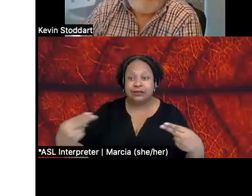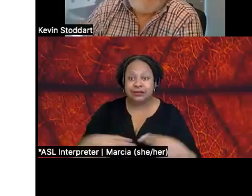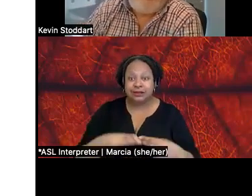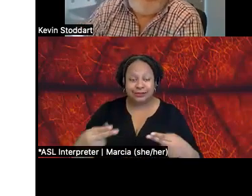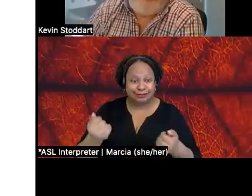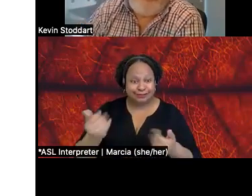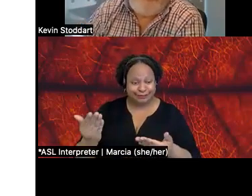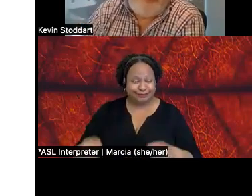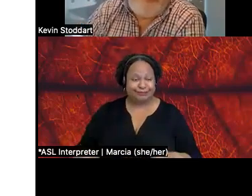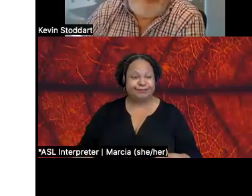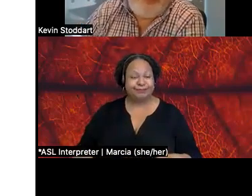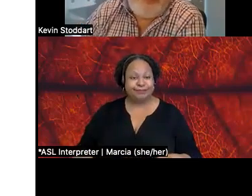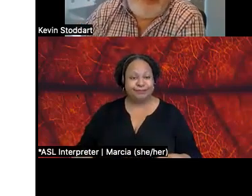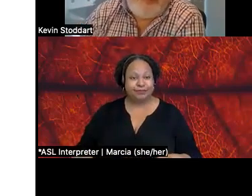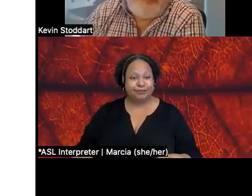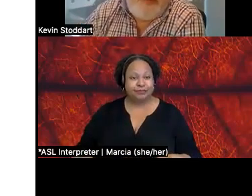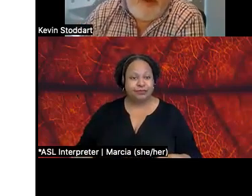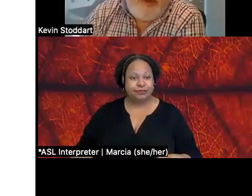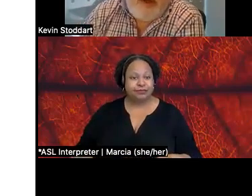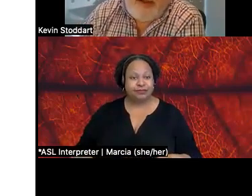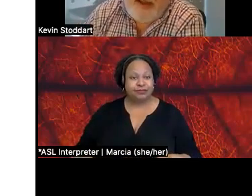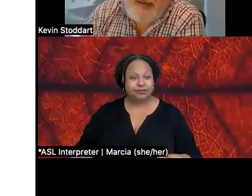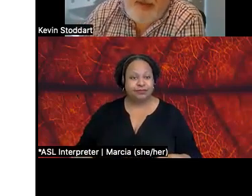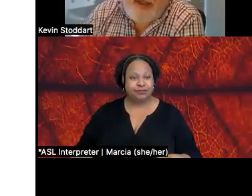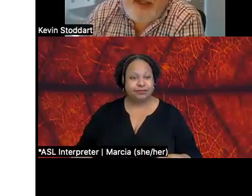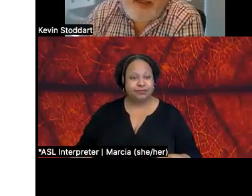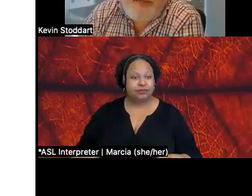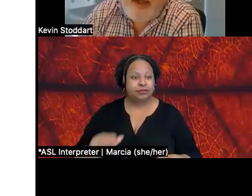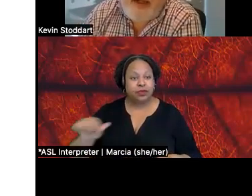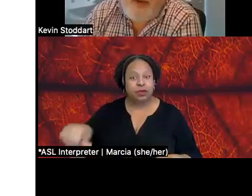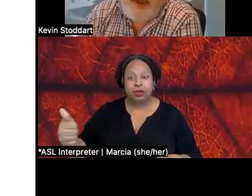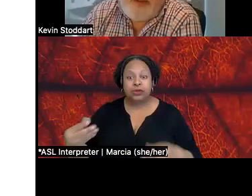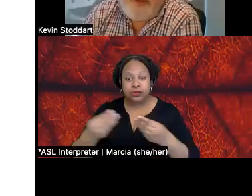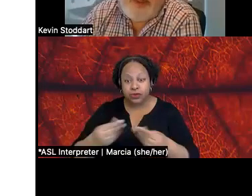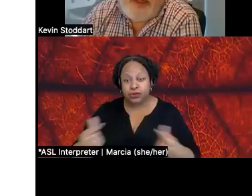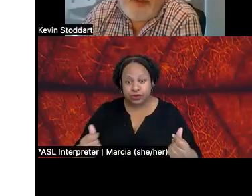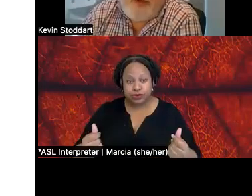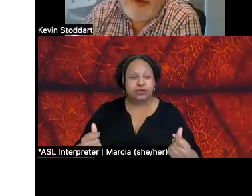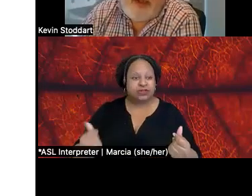Some other solutions acclimatized by going to settings early.